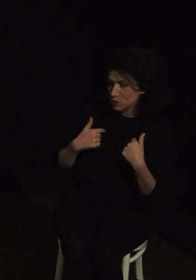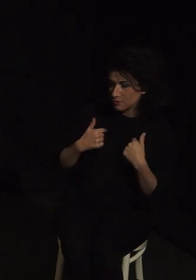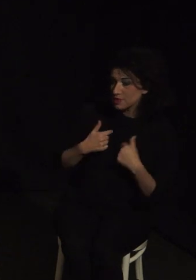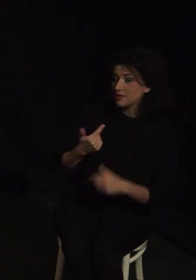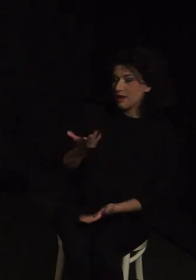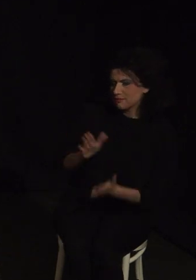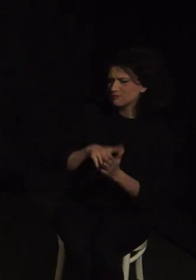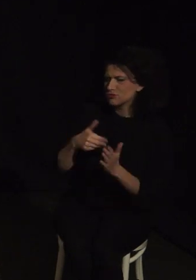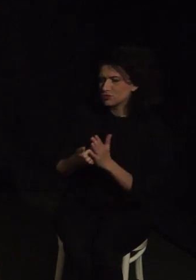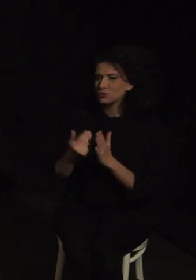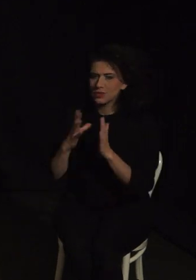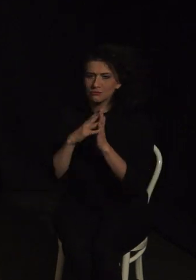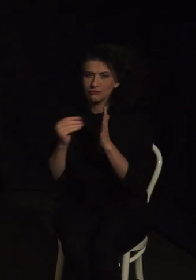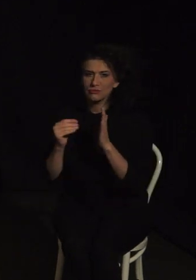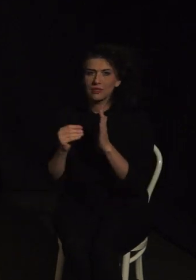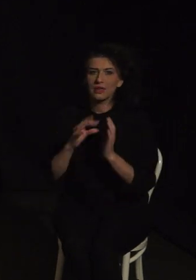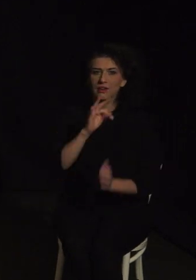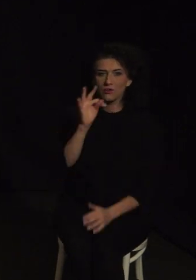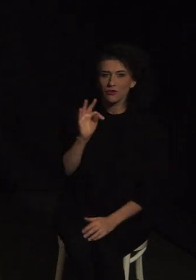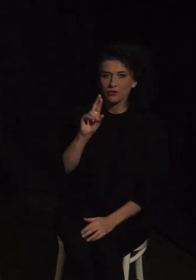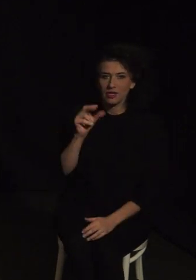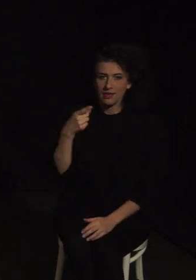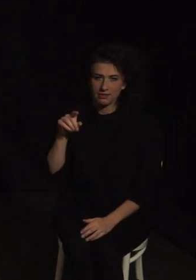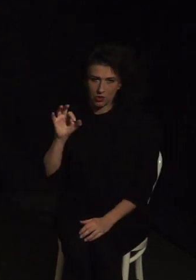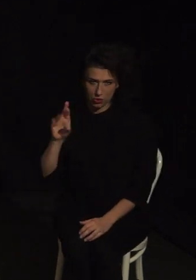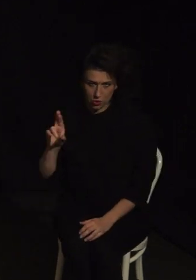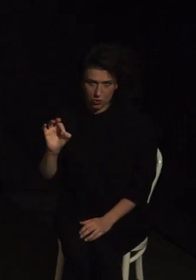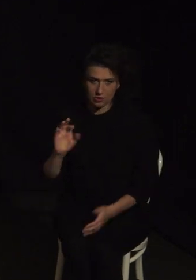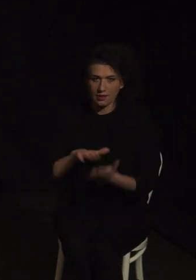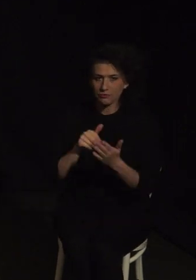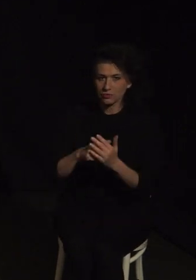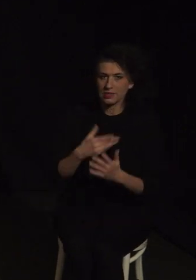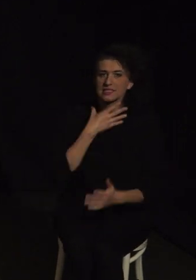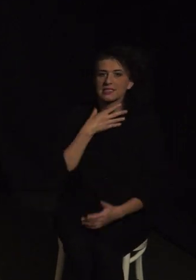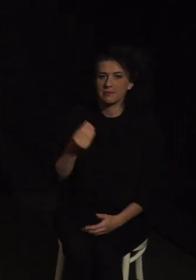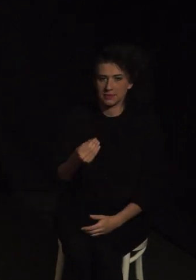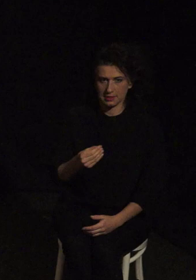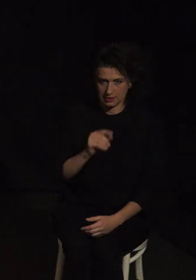Let's take "Vengeance" by Fredro. It is an octosyllable.